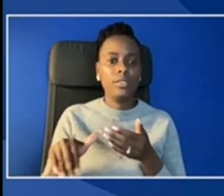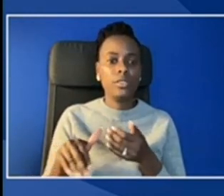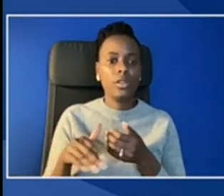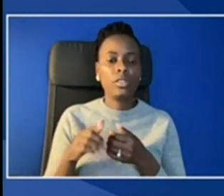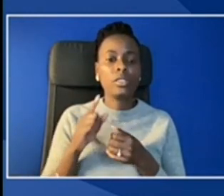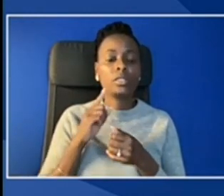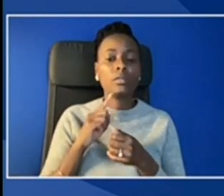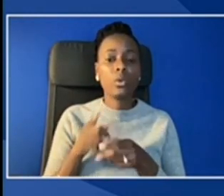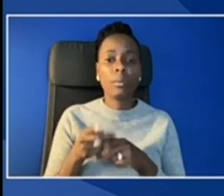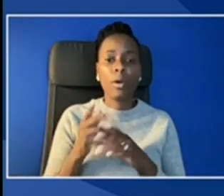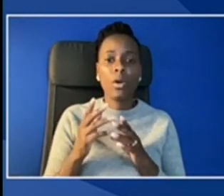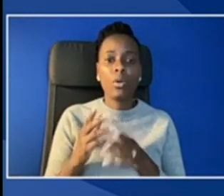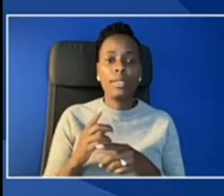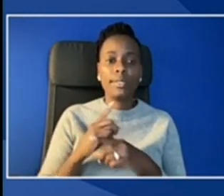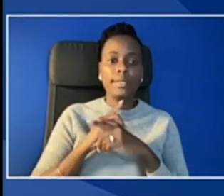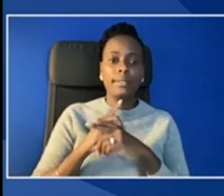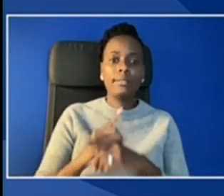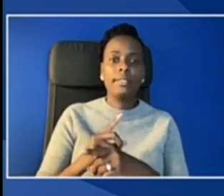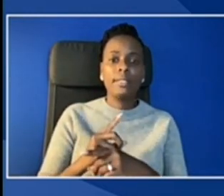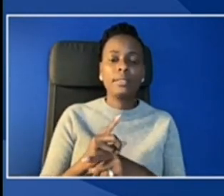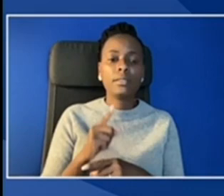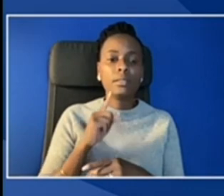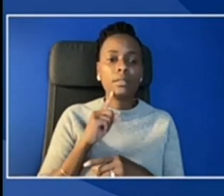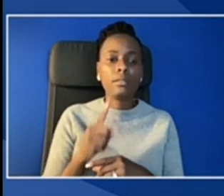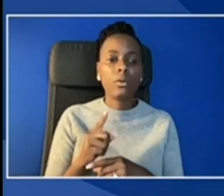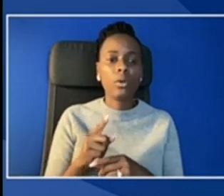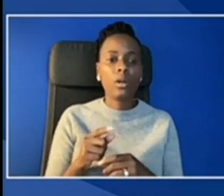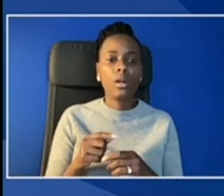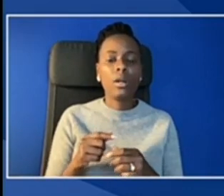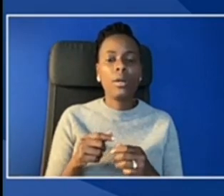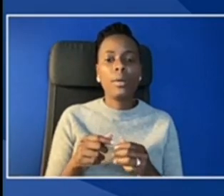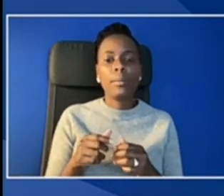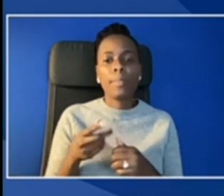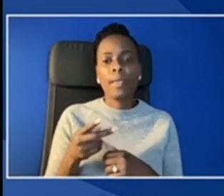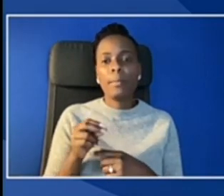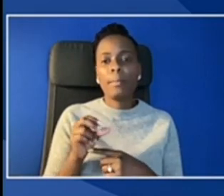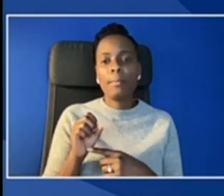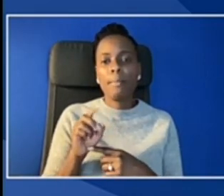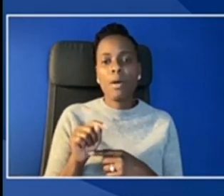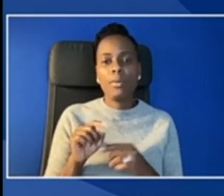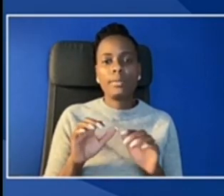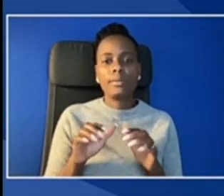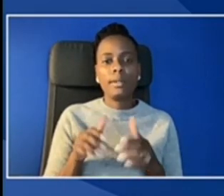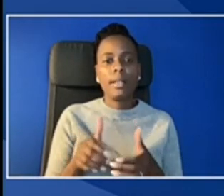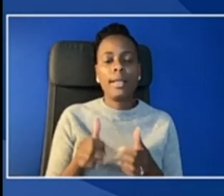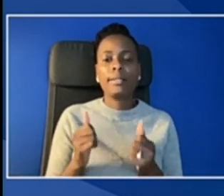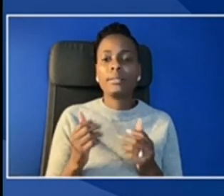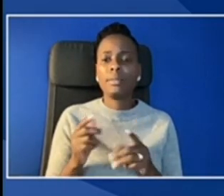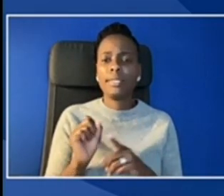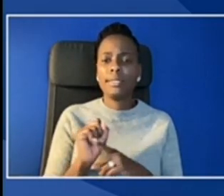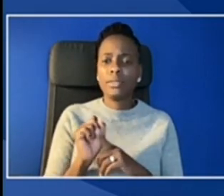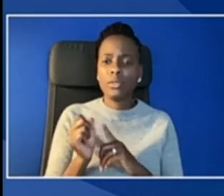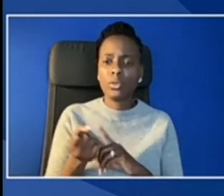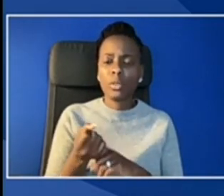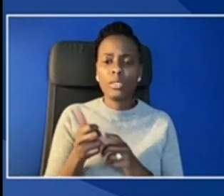Defense, especially for the post class. There's been several instances of issues where the school that I attended,